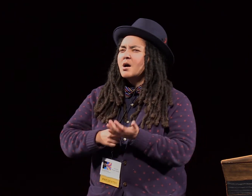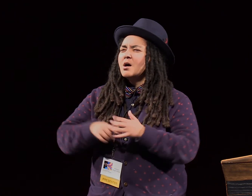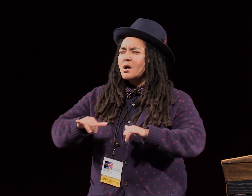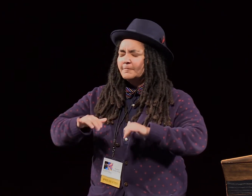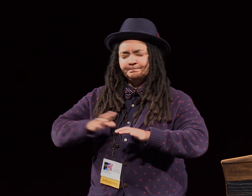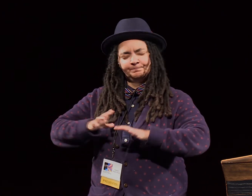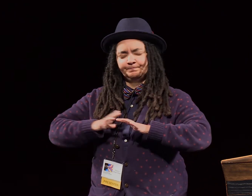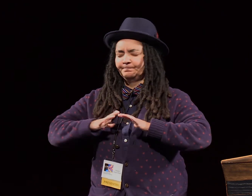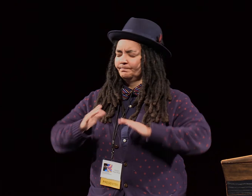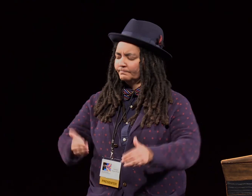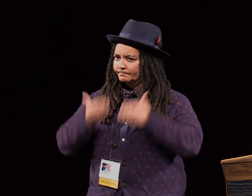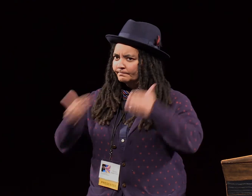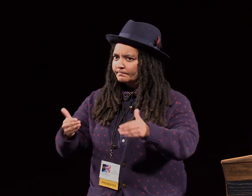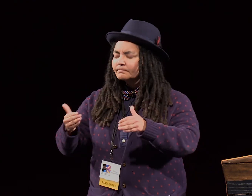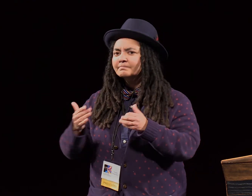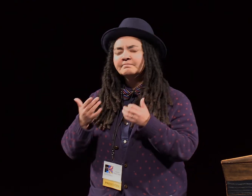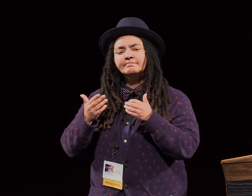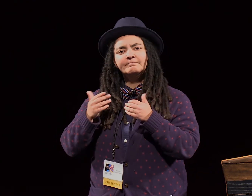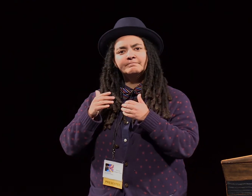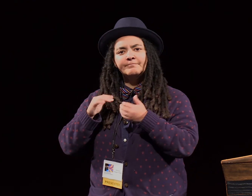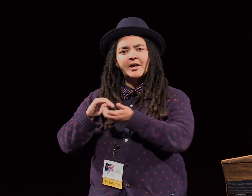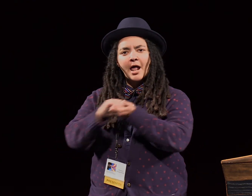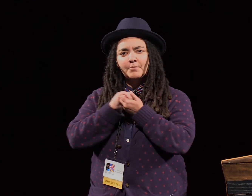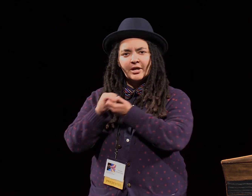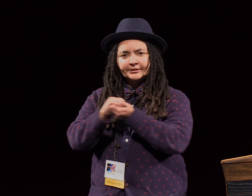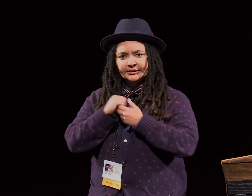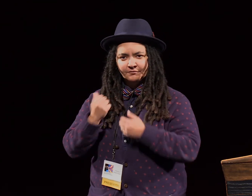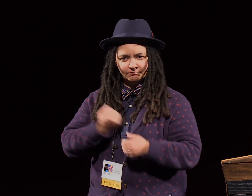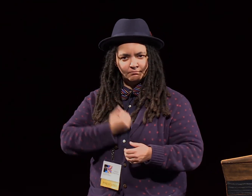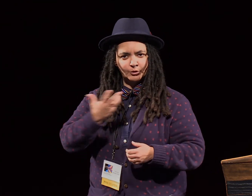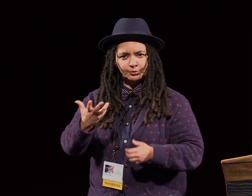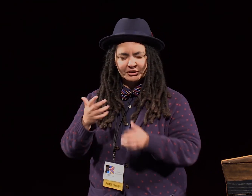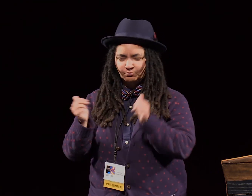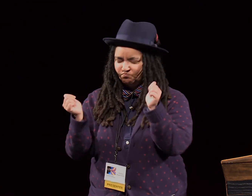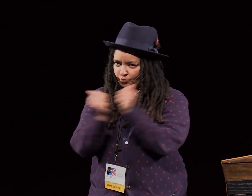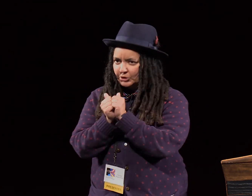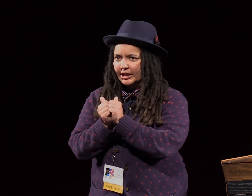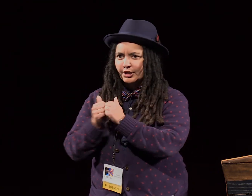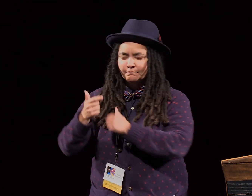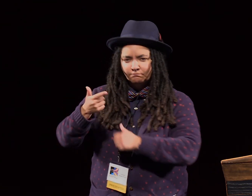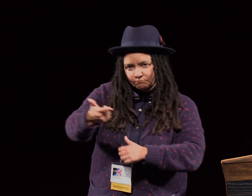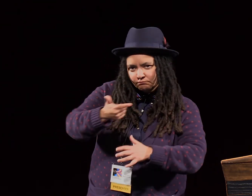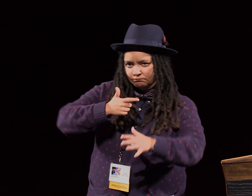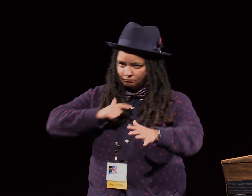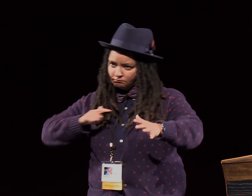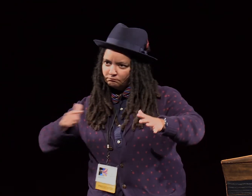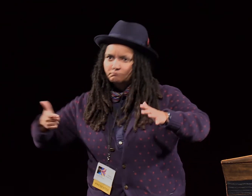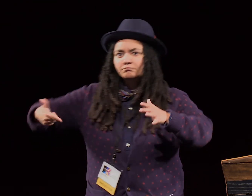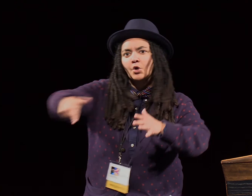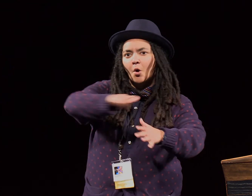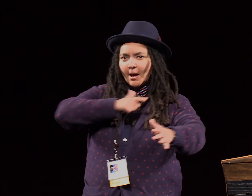So, when the three of us were talking, we decided that we needed to have this collaborative poem between the three of us...